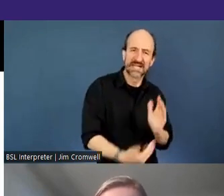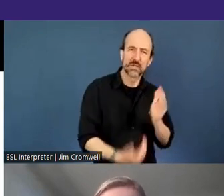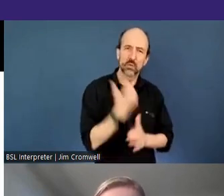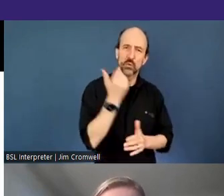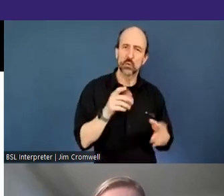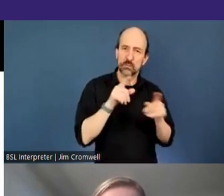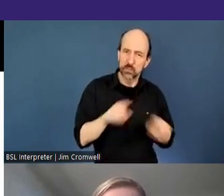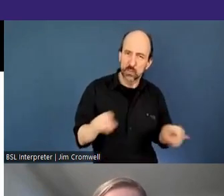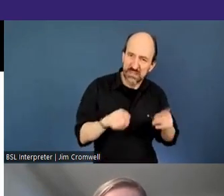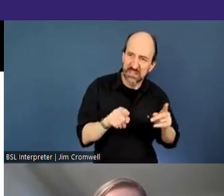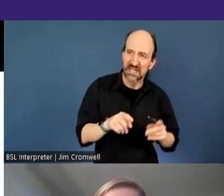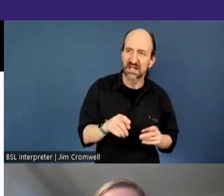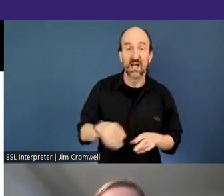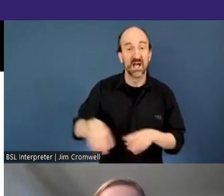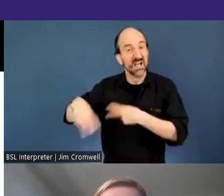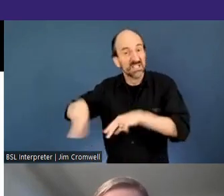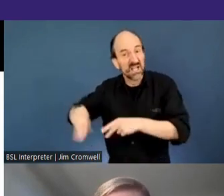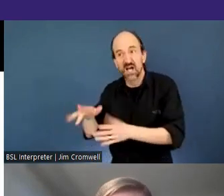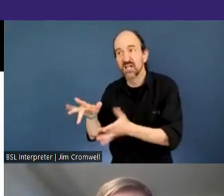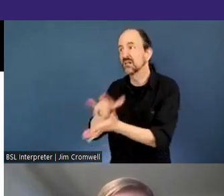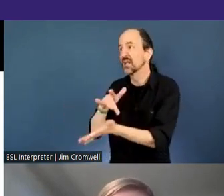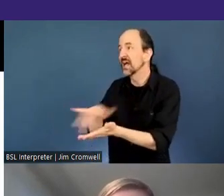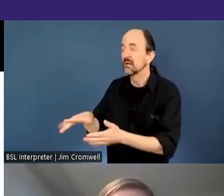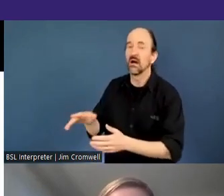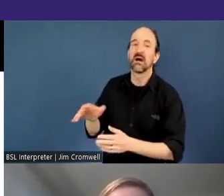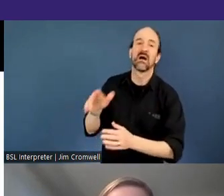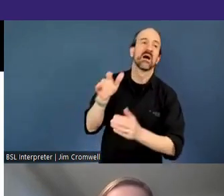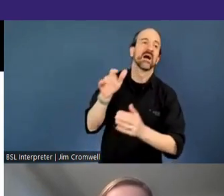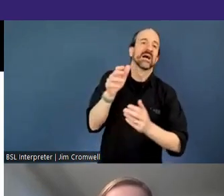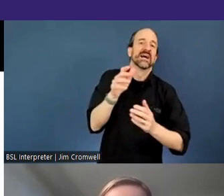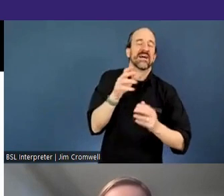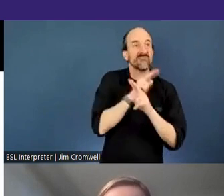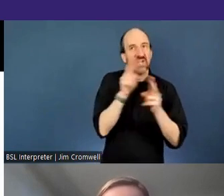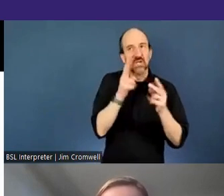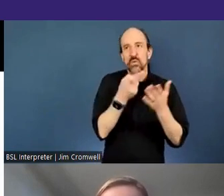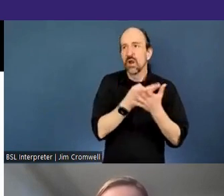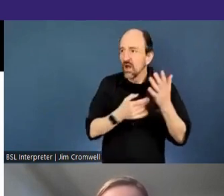Community art, visual arts, creativity culture in our